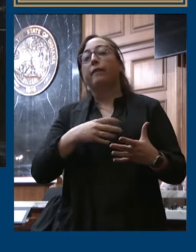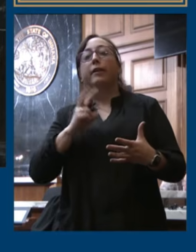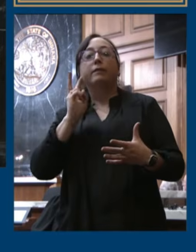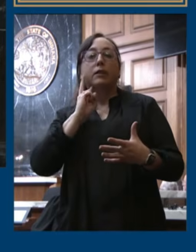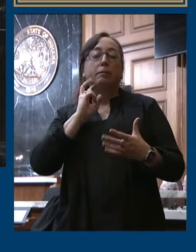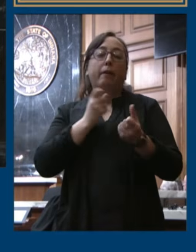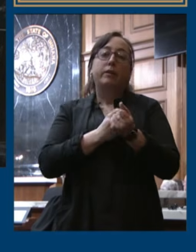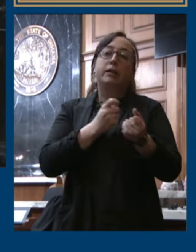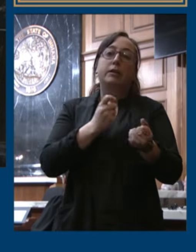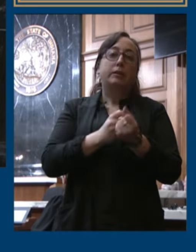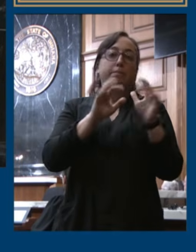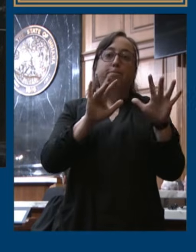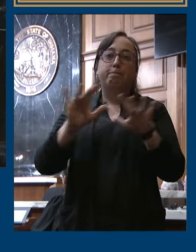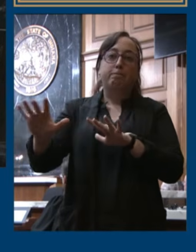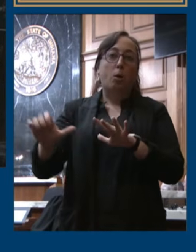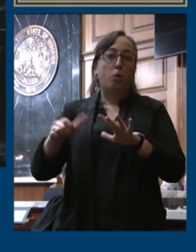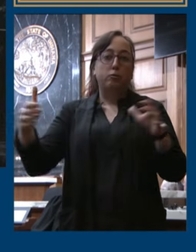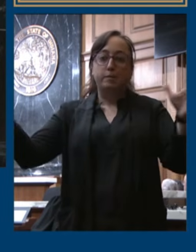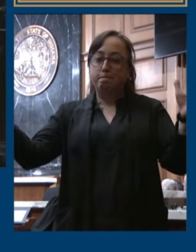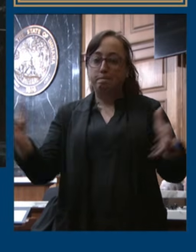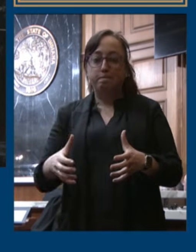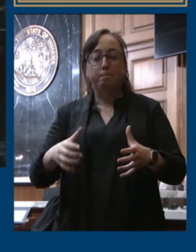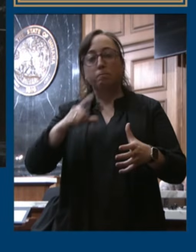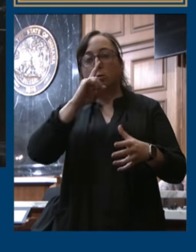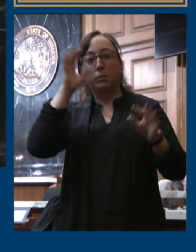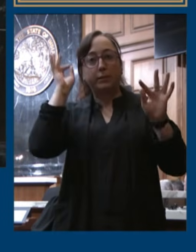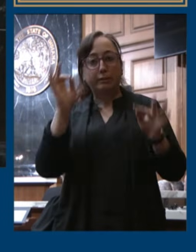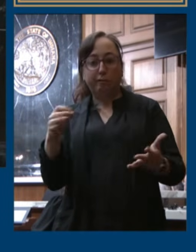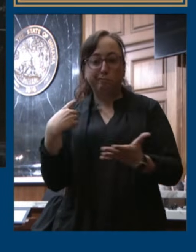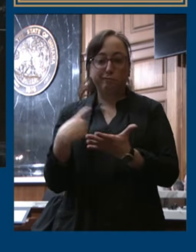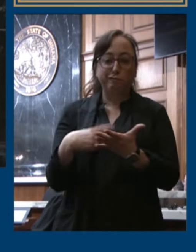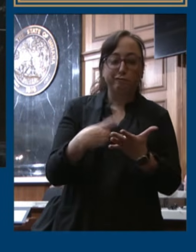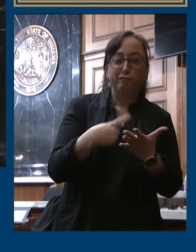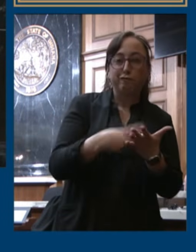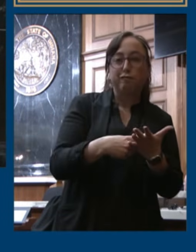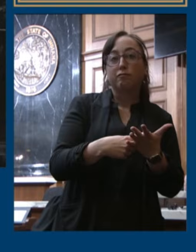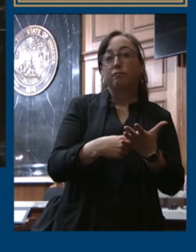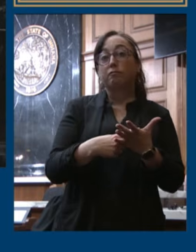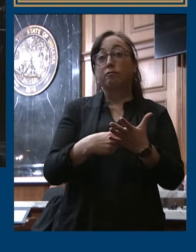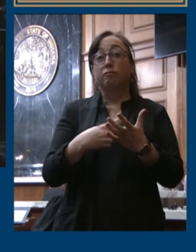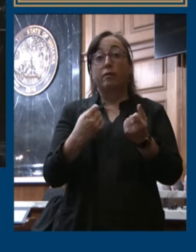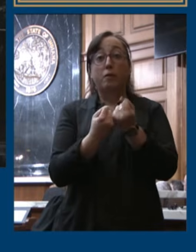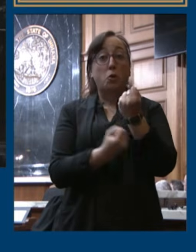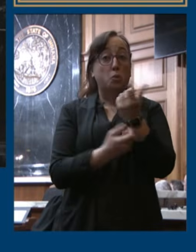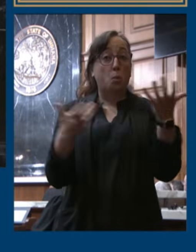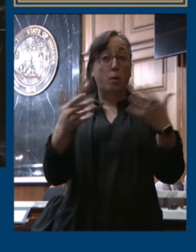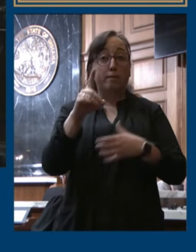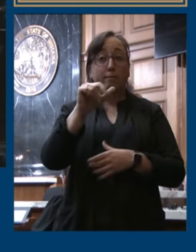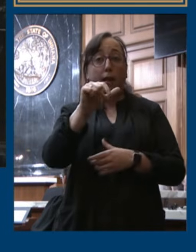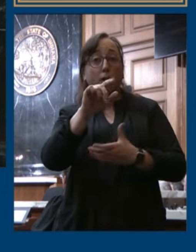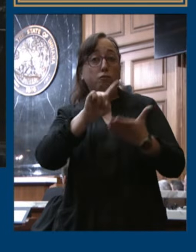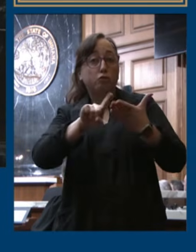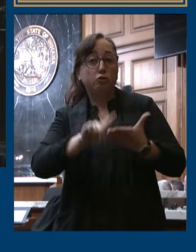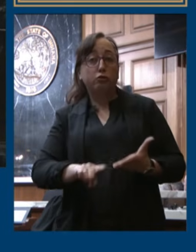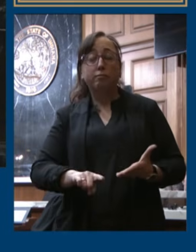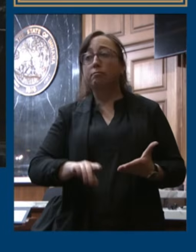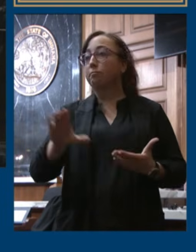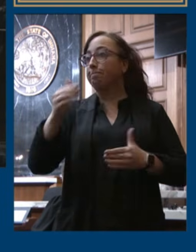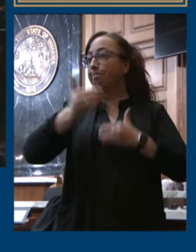OTHERS WHO COME TOGETHER TO MAKE DECISIONS GROUNDED IN DATA AND RESEARCH. THEIR PROCESS ALLOWS JUSTICE PROFESSIONALS TO